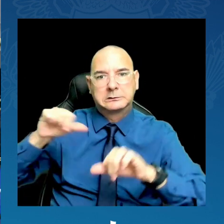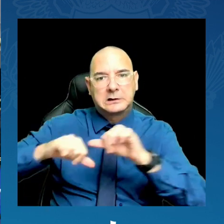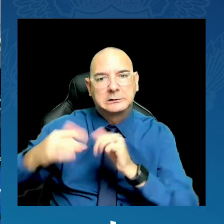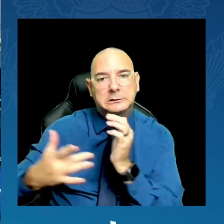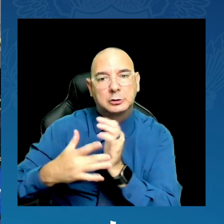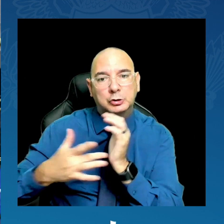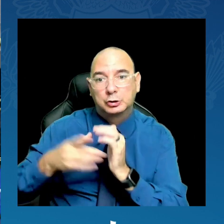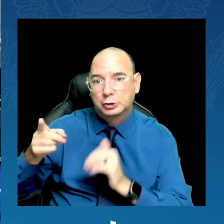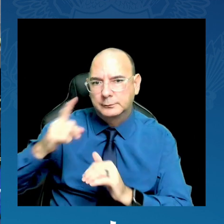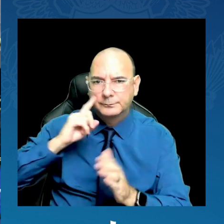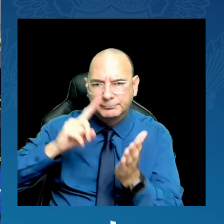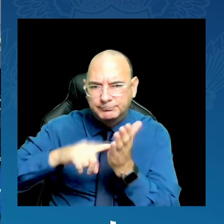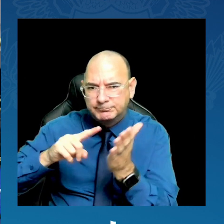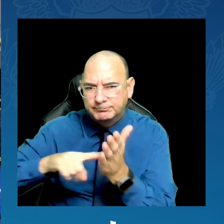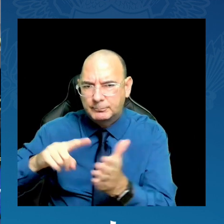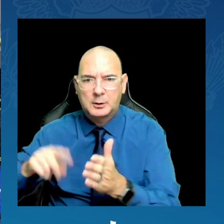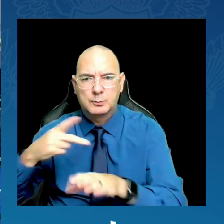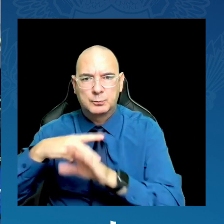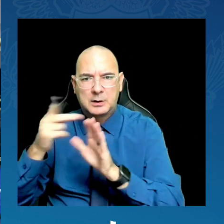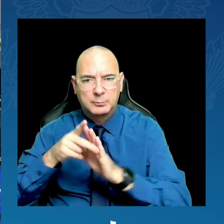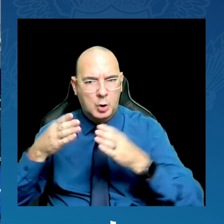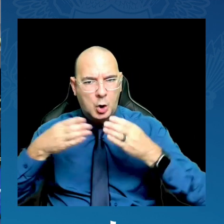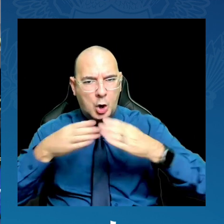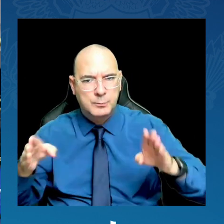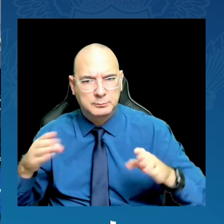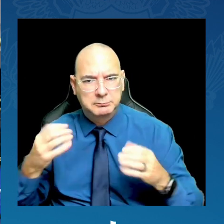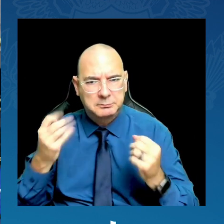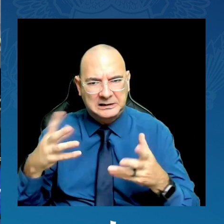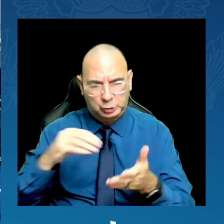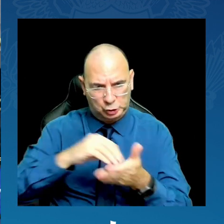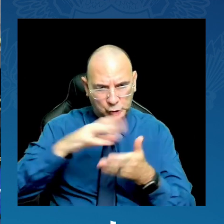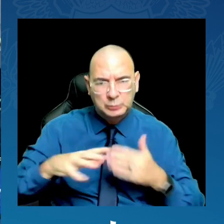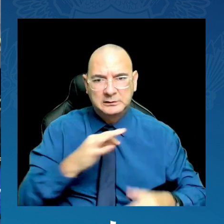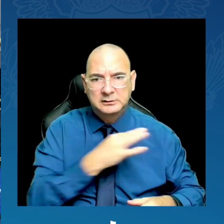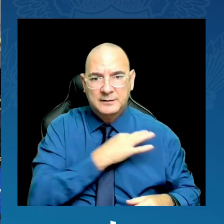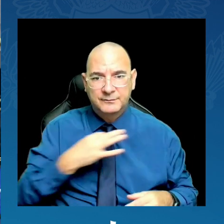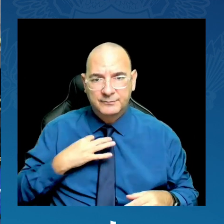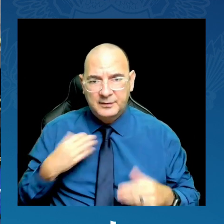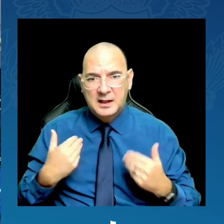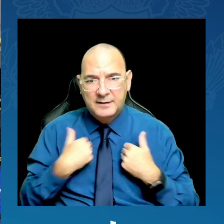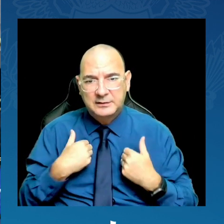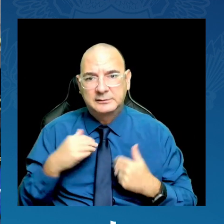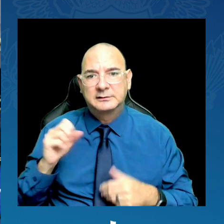for our students and faculty in our STEM disciplines. These programs are part,